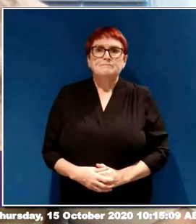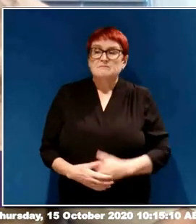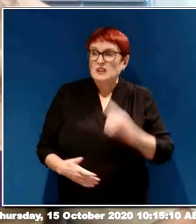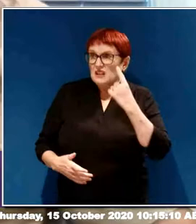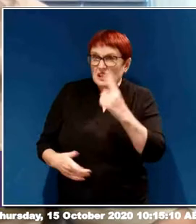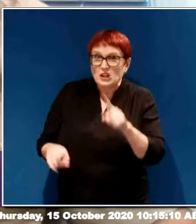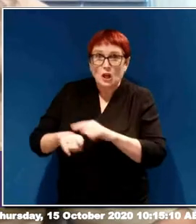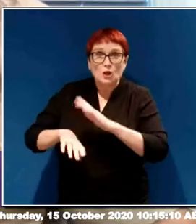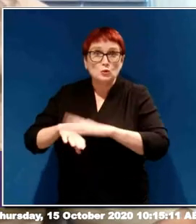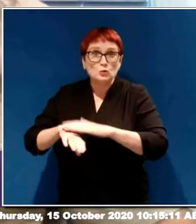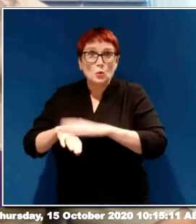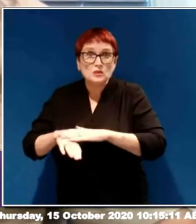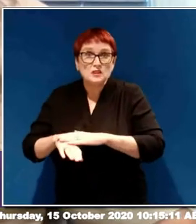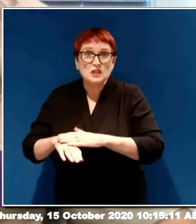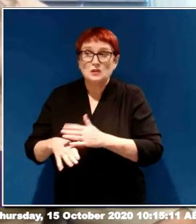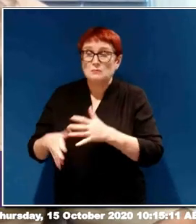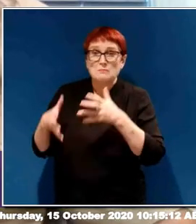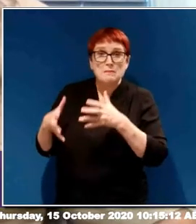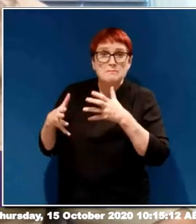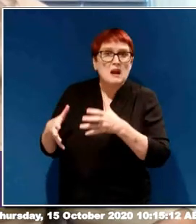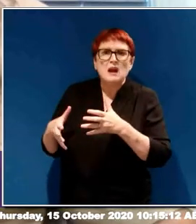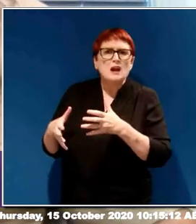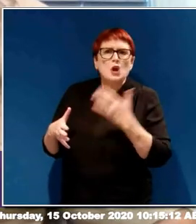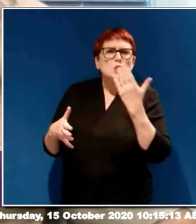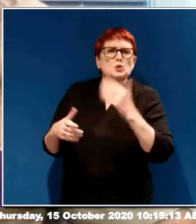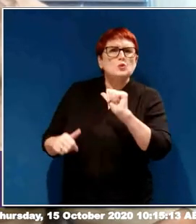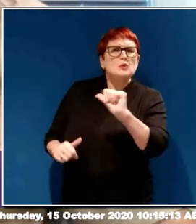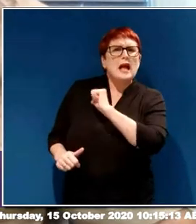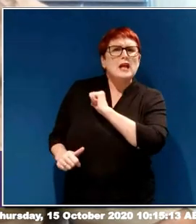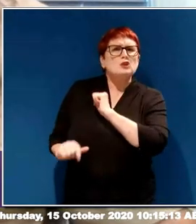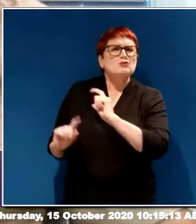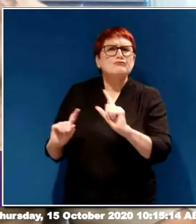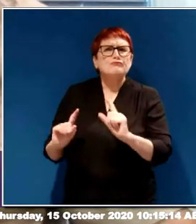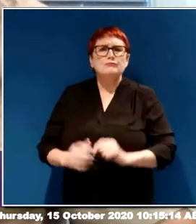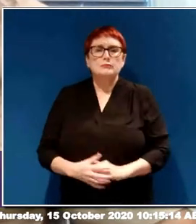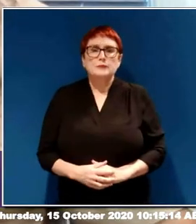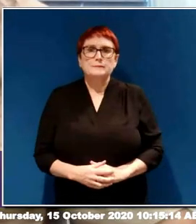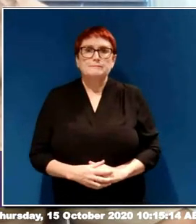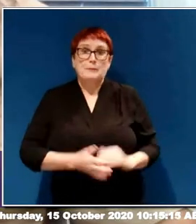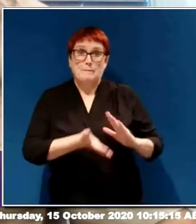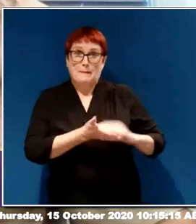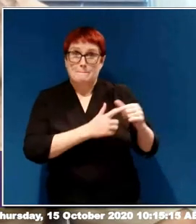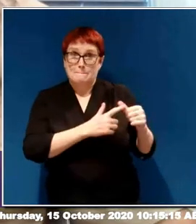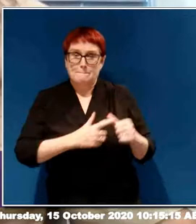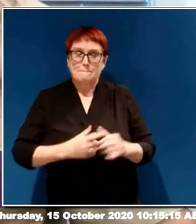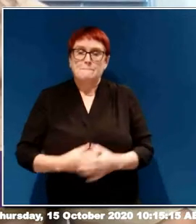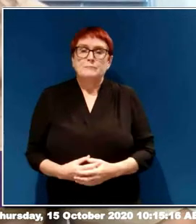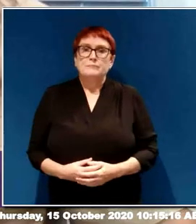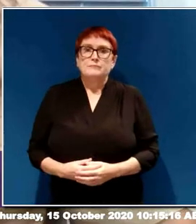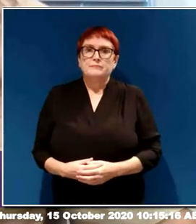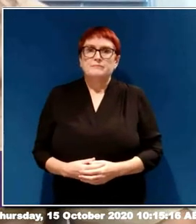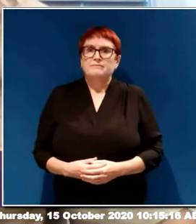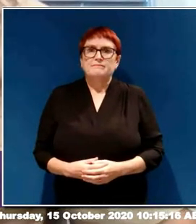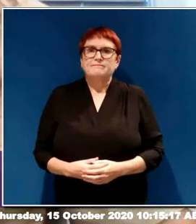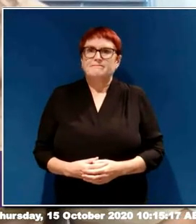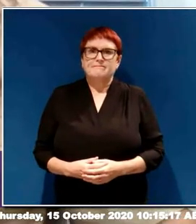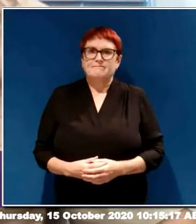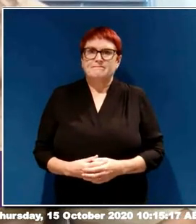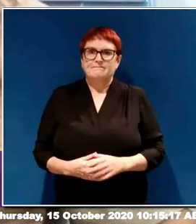or how do you think they saw him? It was basically pushed back to us that we weren't disciplining him enough.